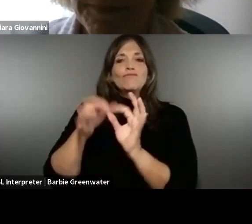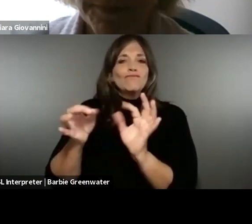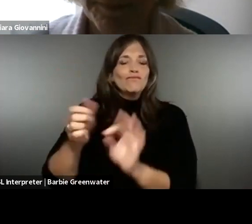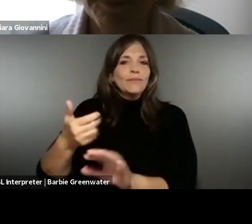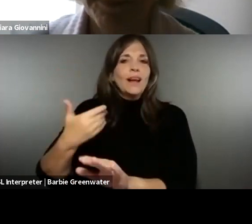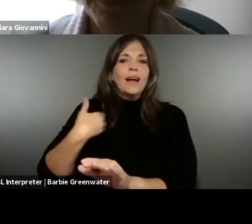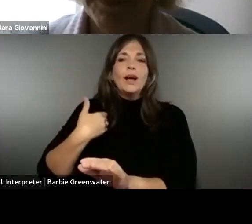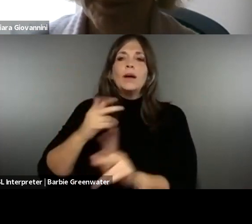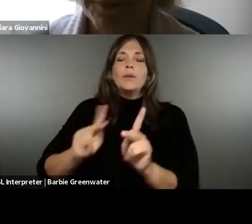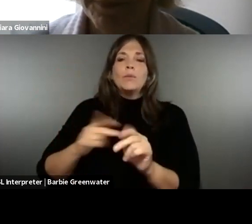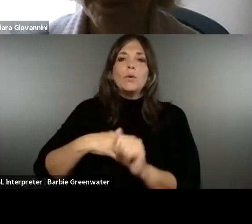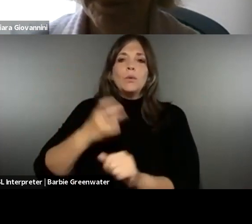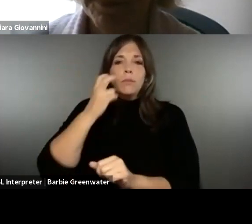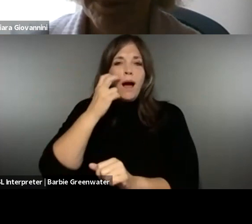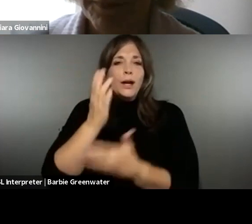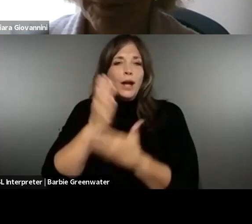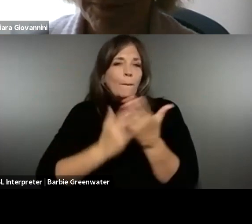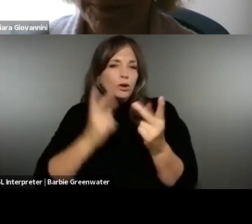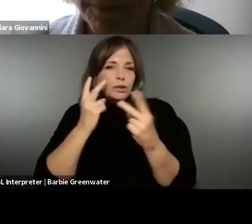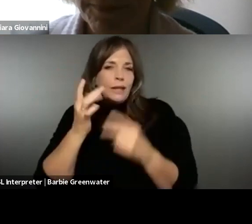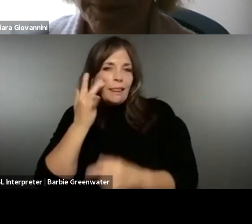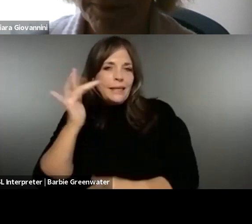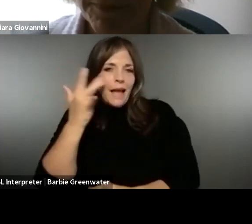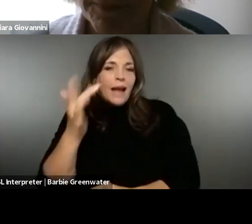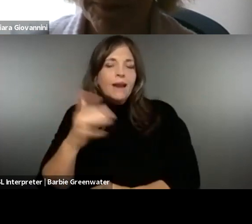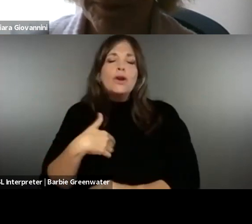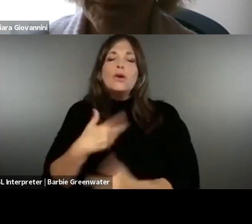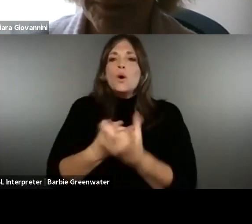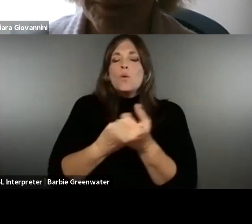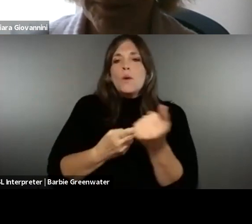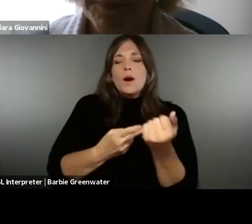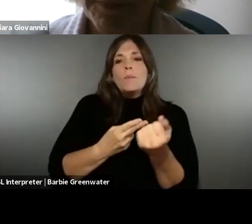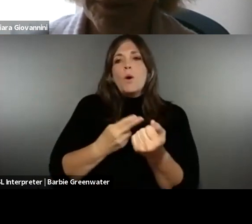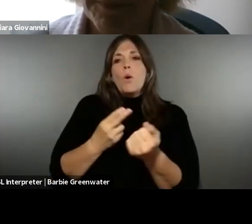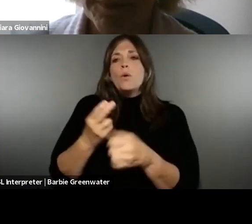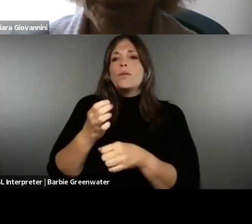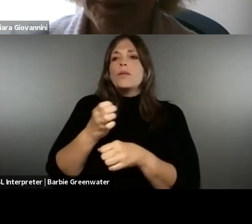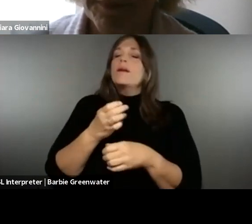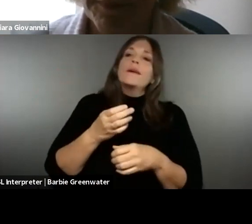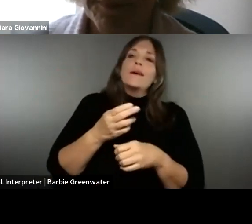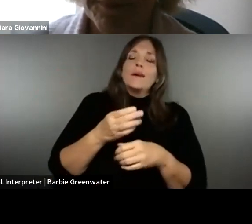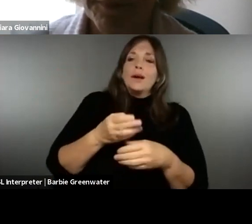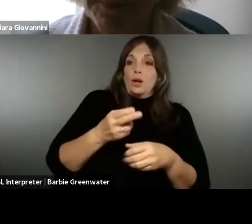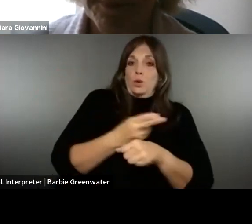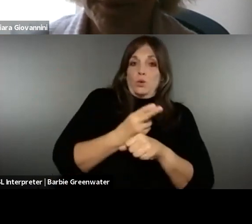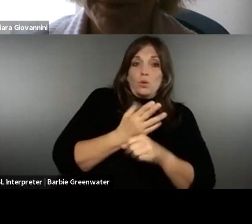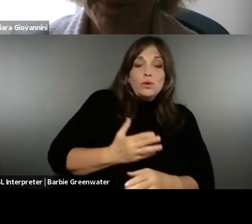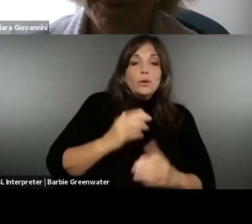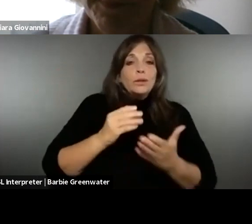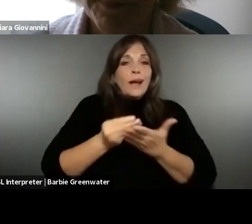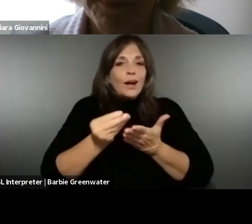very clearly -- as said leerily and eloquently by Inma, persons with disabilities with disabilities and